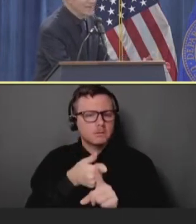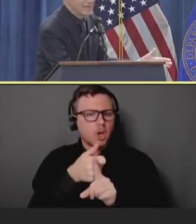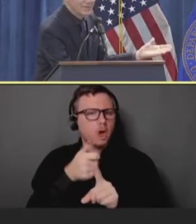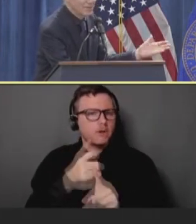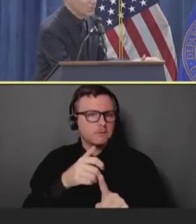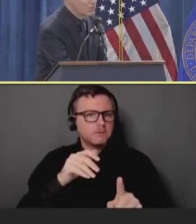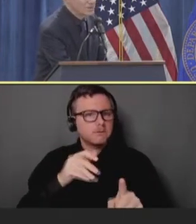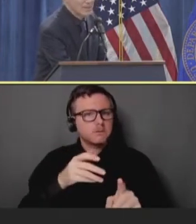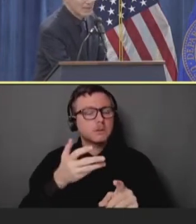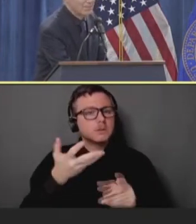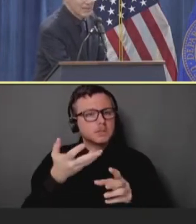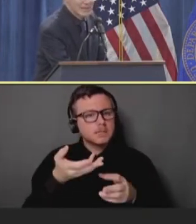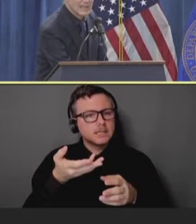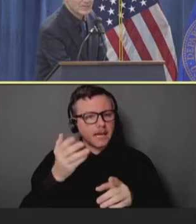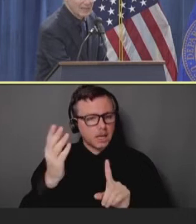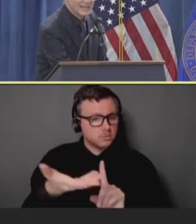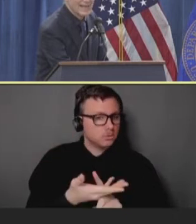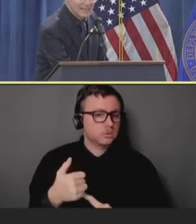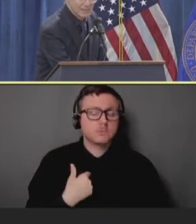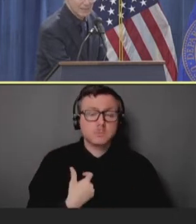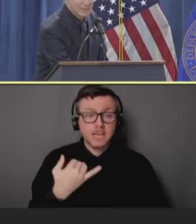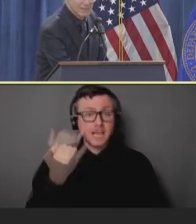And if it works, Amen, that's fantastic.